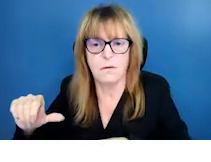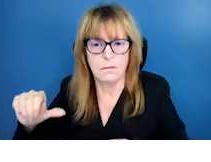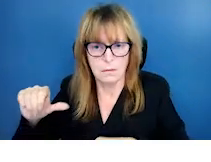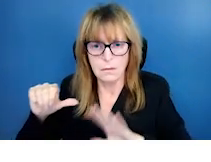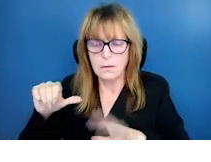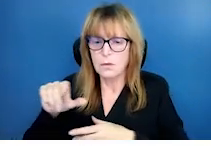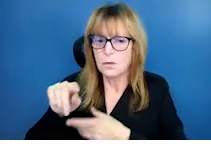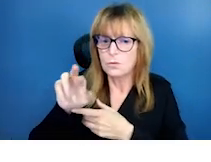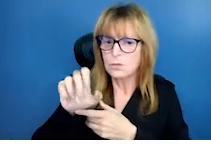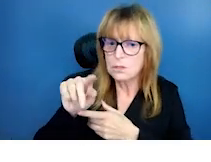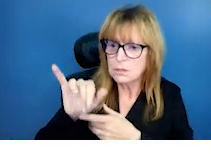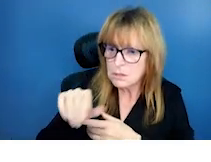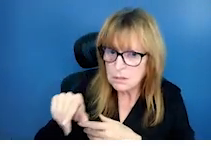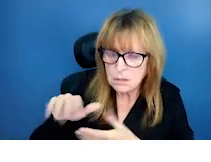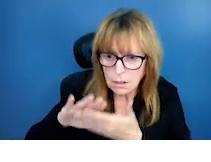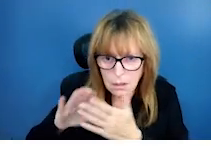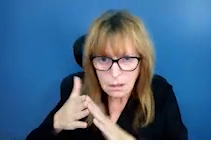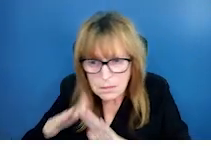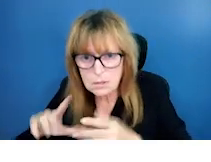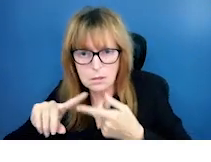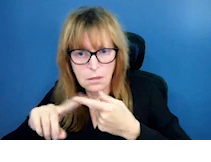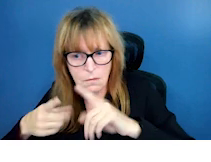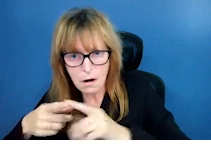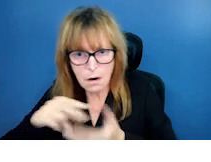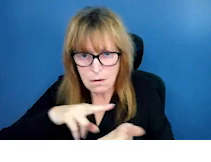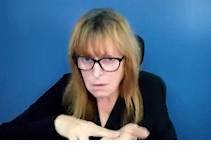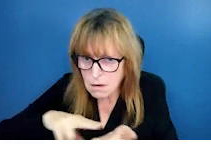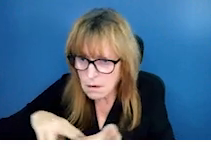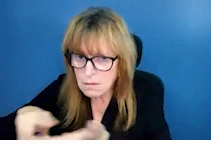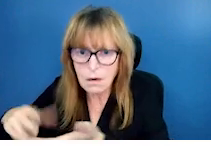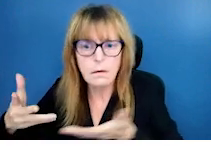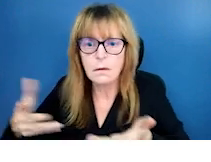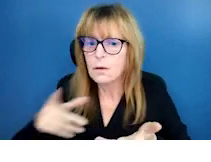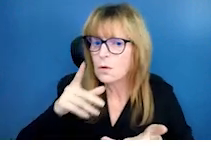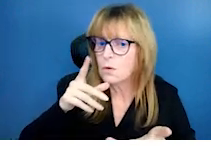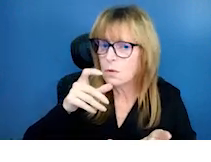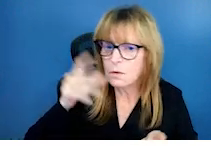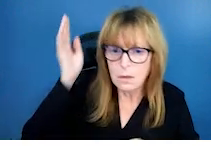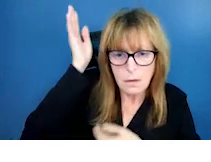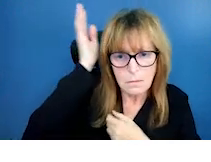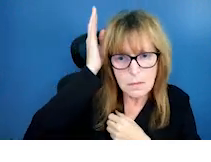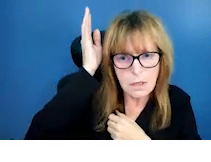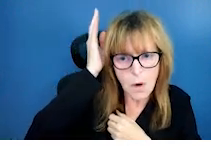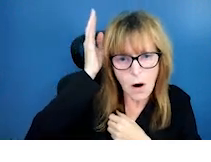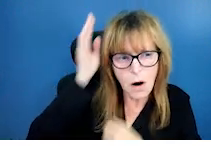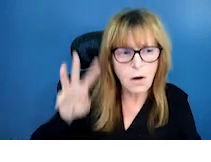and Passamaquoddy Peoples first signed with the British Crown in 1726.